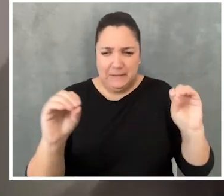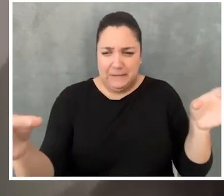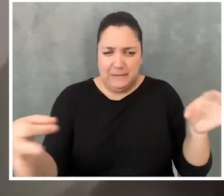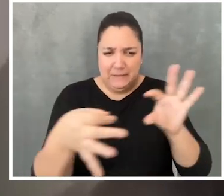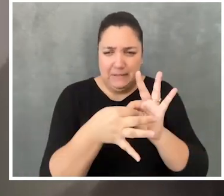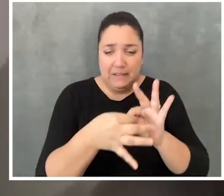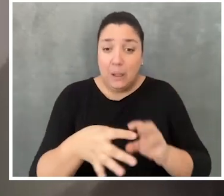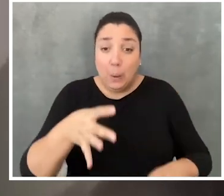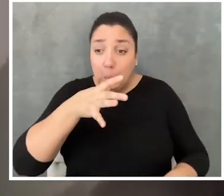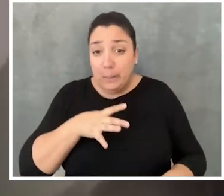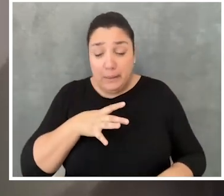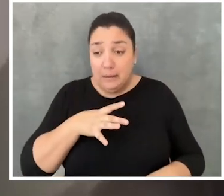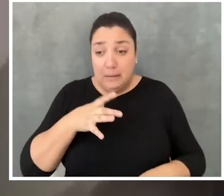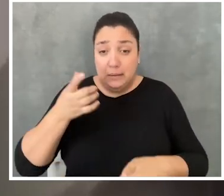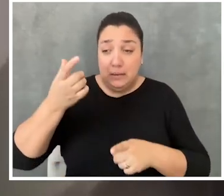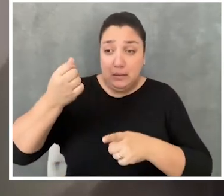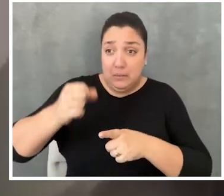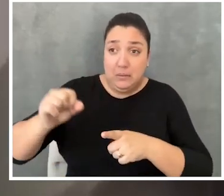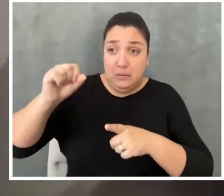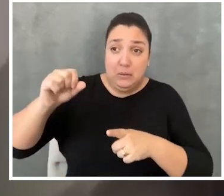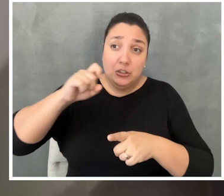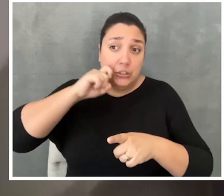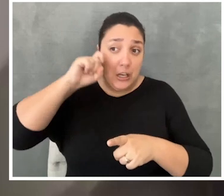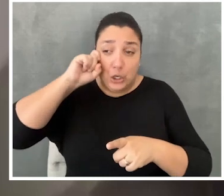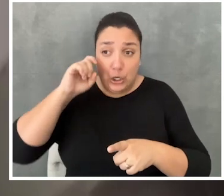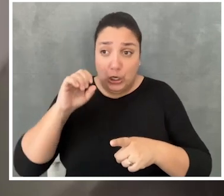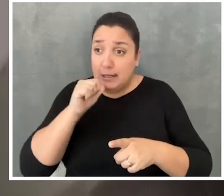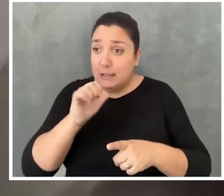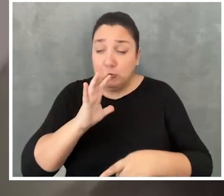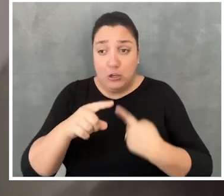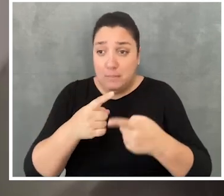about disability, wasn't talking about disabled people